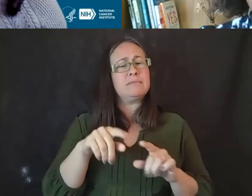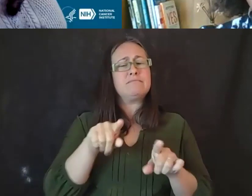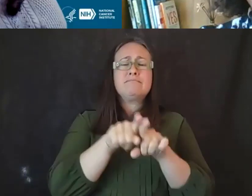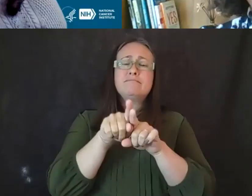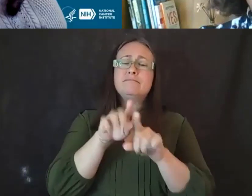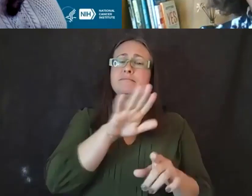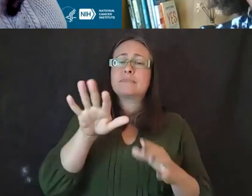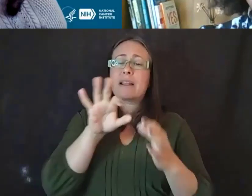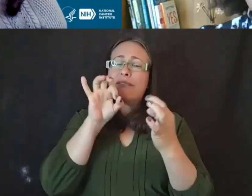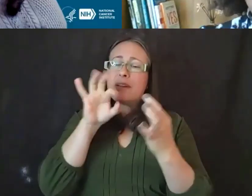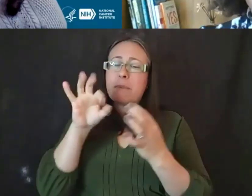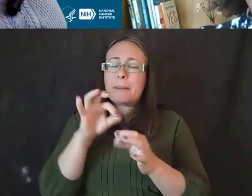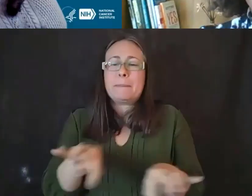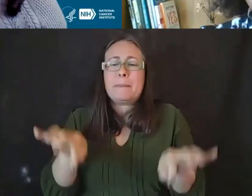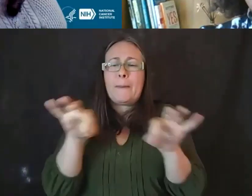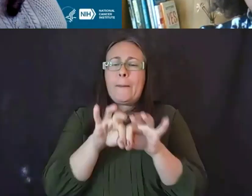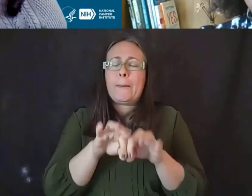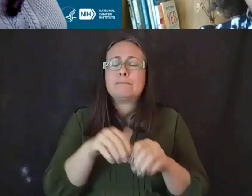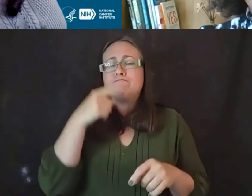Nastaran Zahir: Yeah. Paula Goodwin: --about next steps